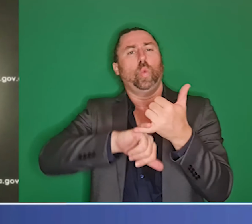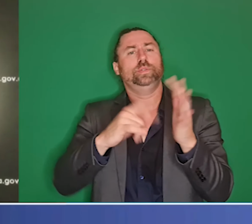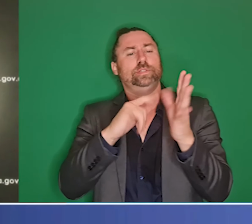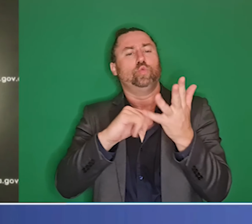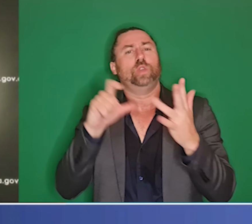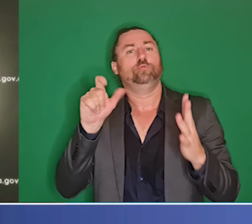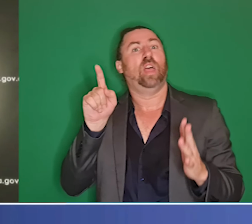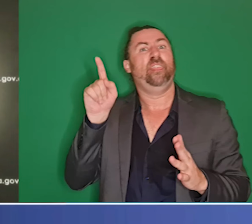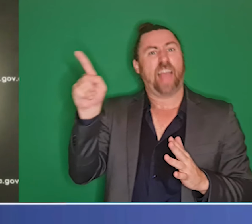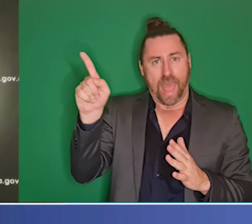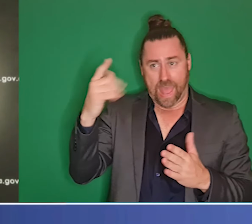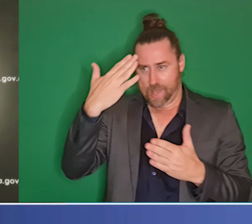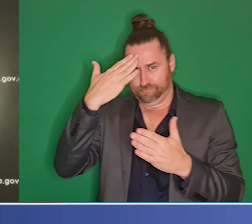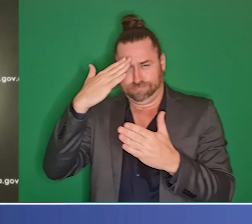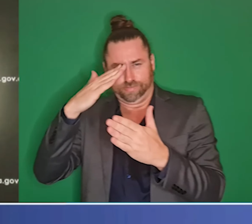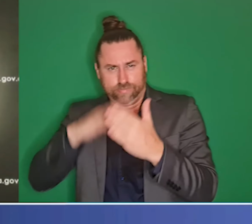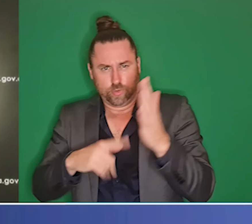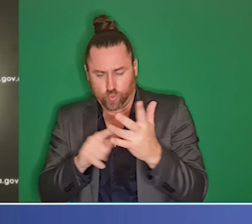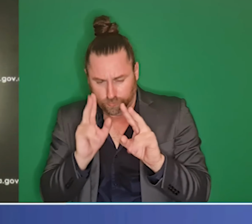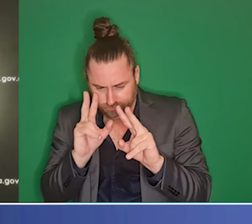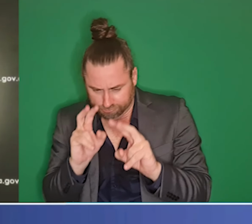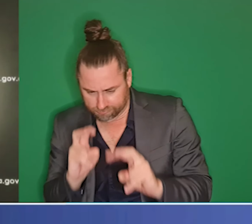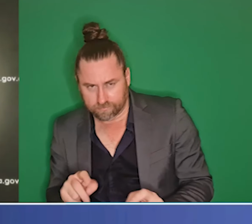They've only just received the final data,